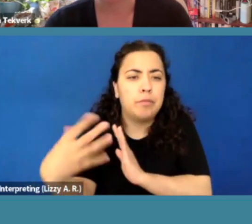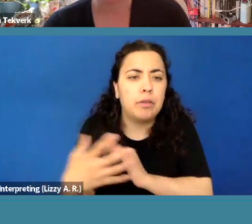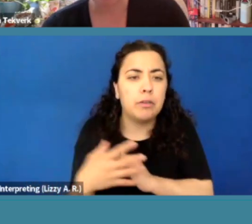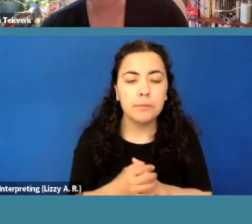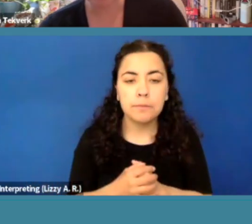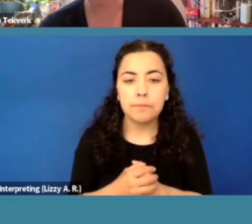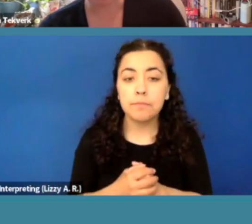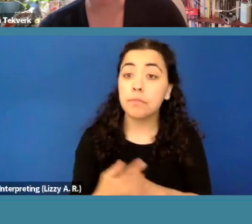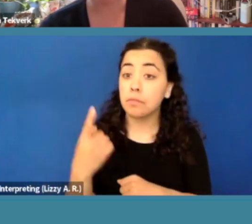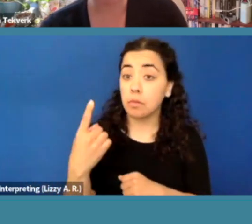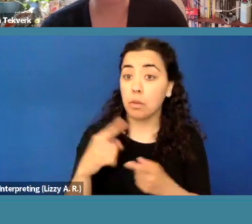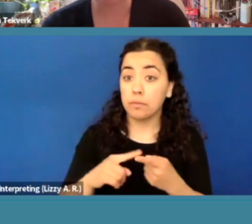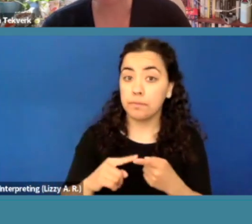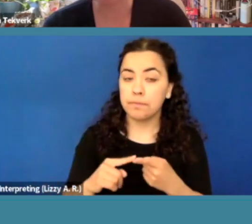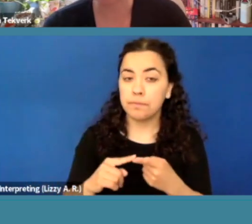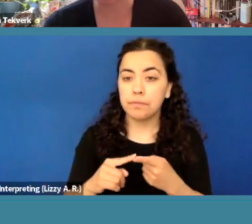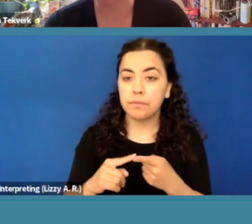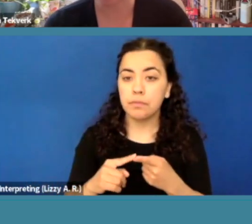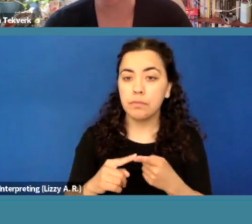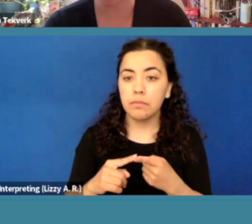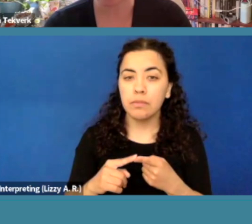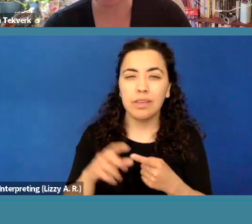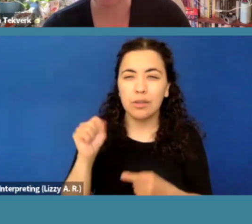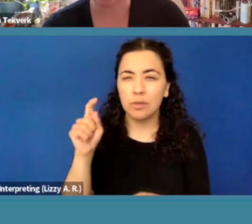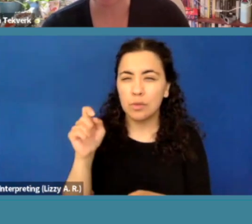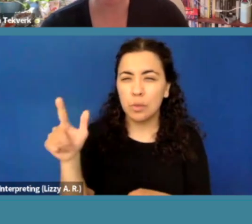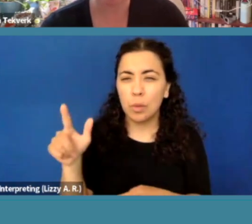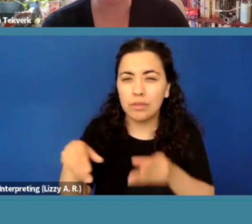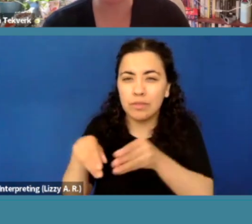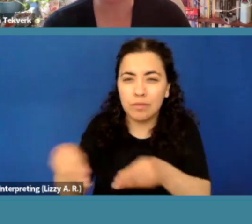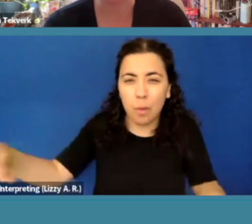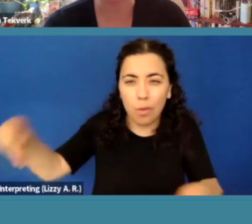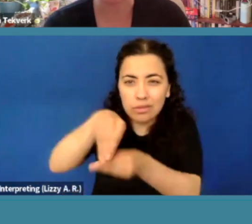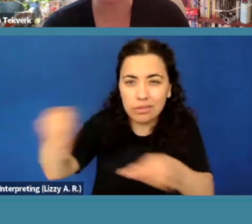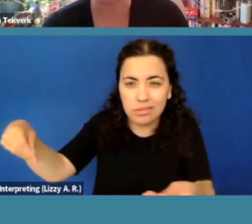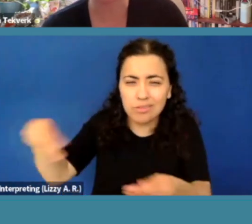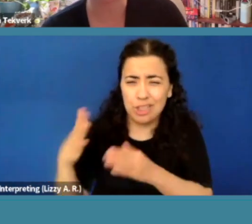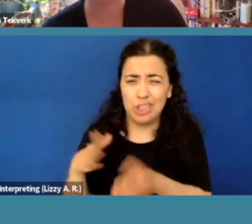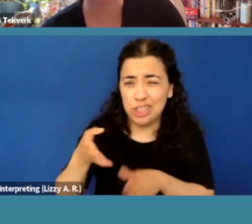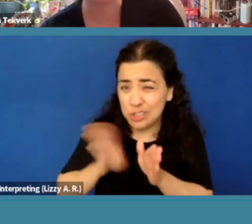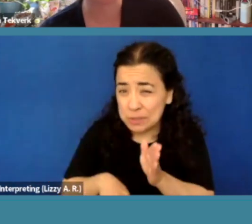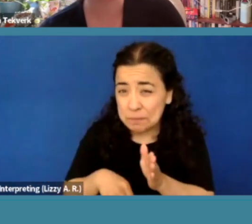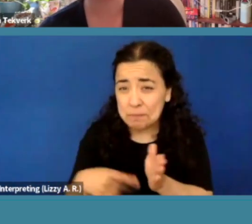One, foldable stools are something that are super cheap and work for a lot of people.